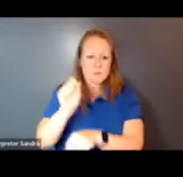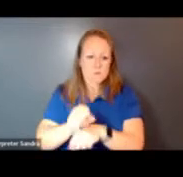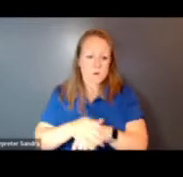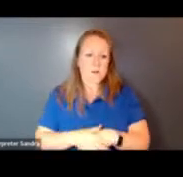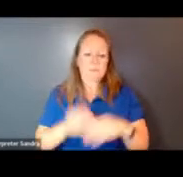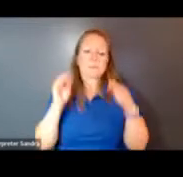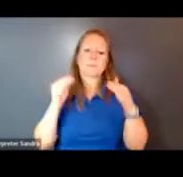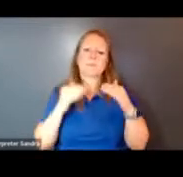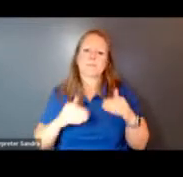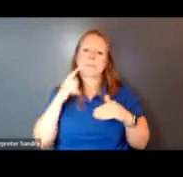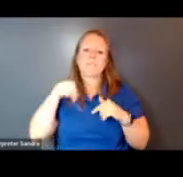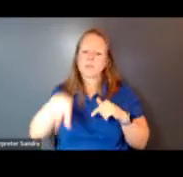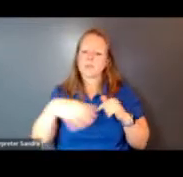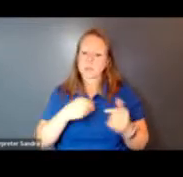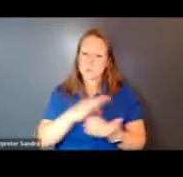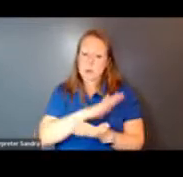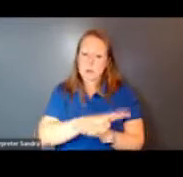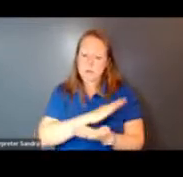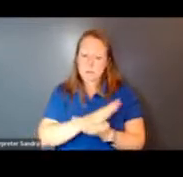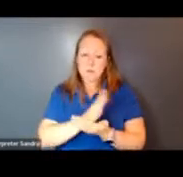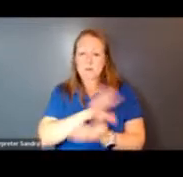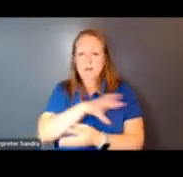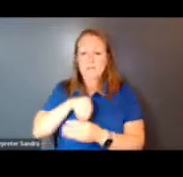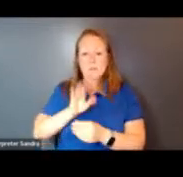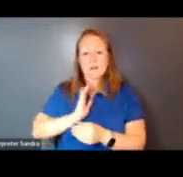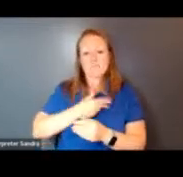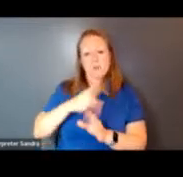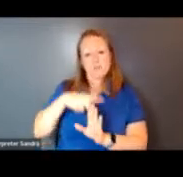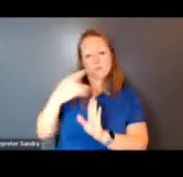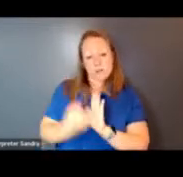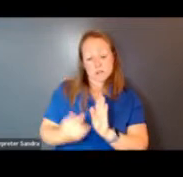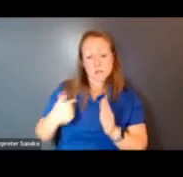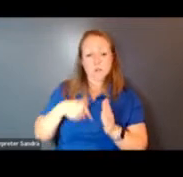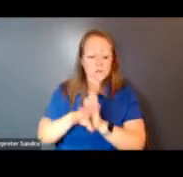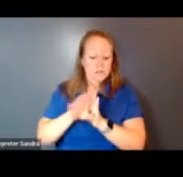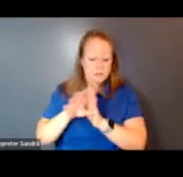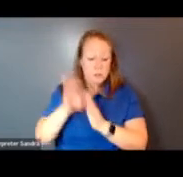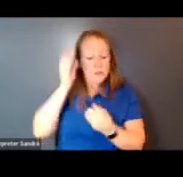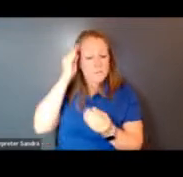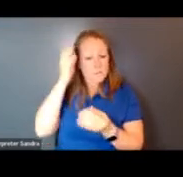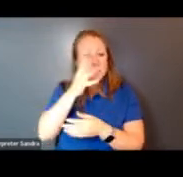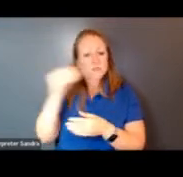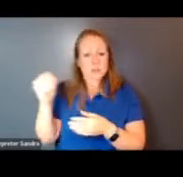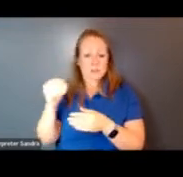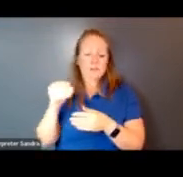I've referred to as part of our initiative, we also developed information and assistance core standards for professionals